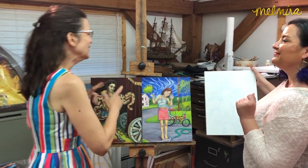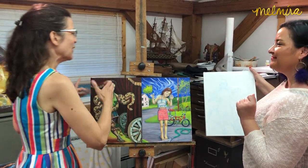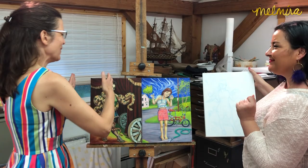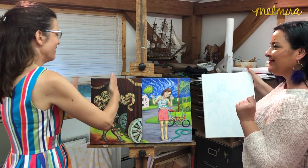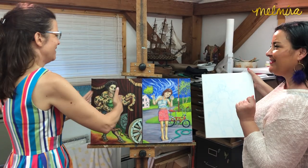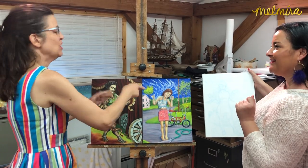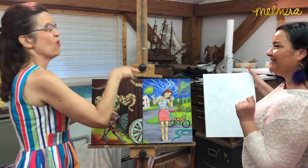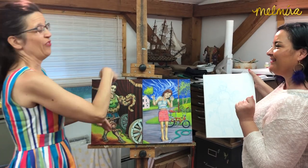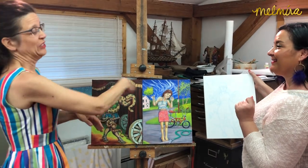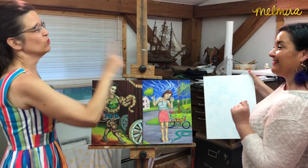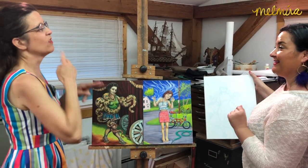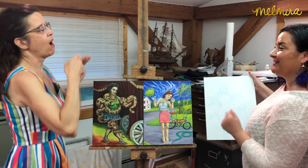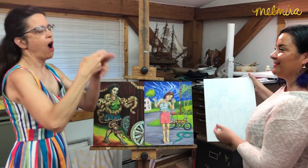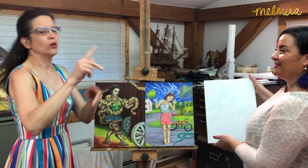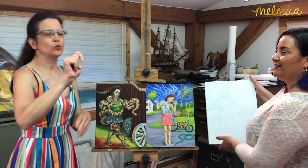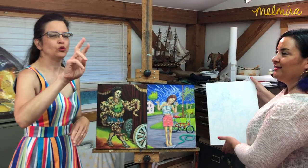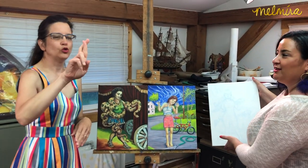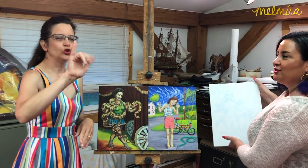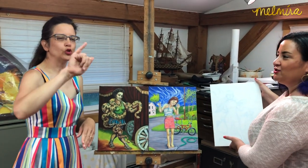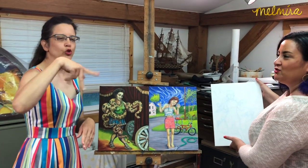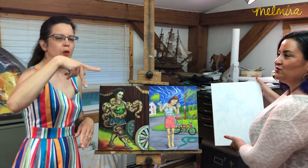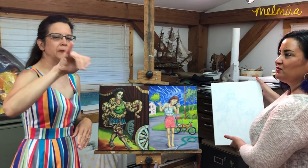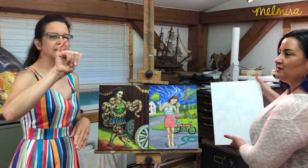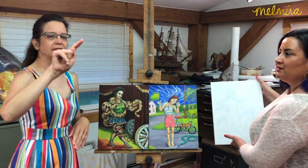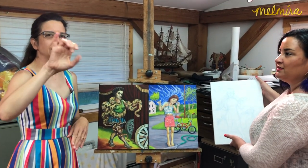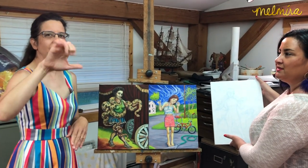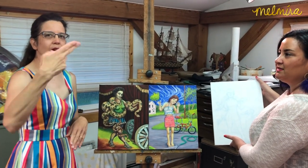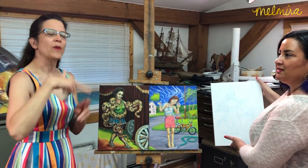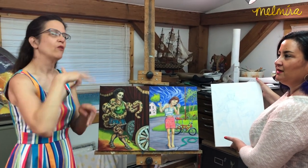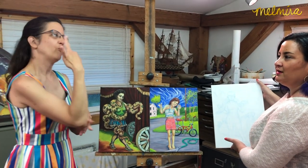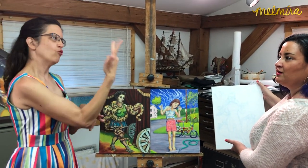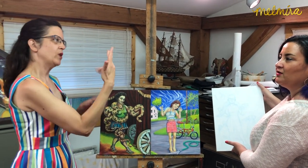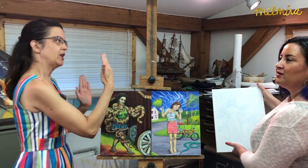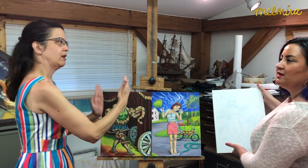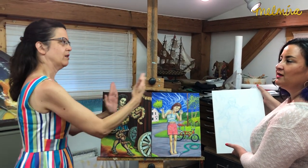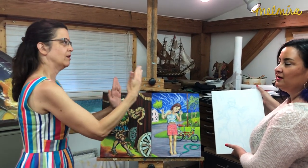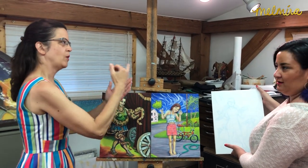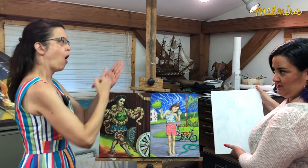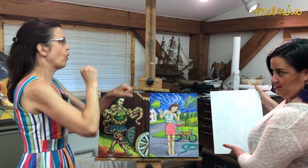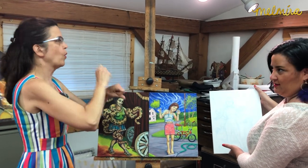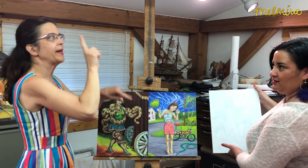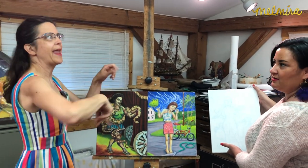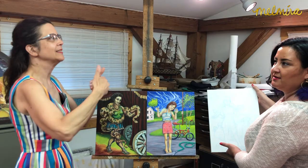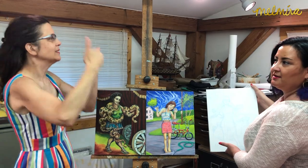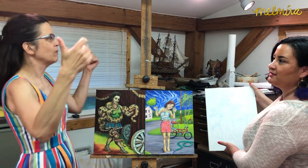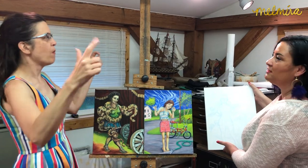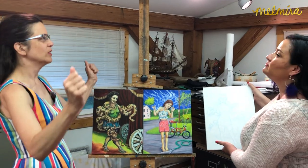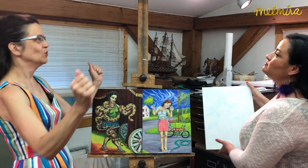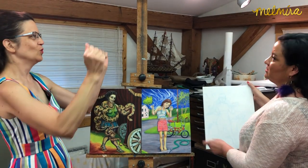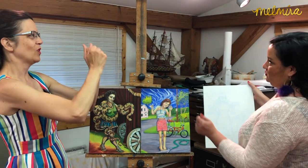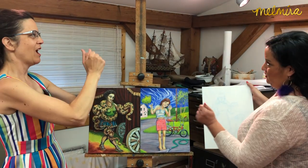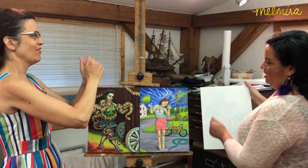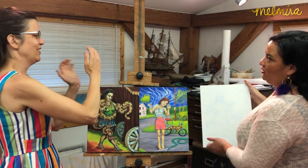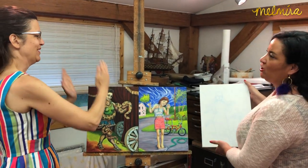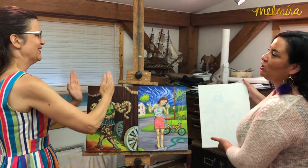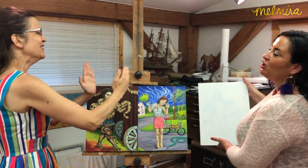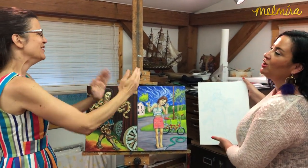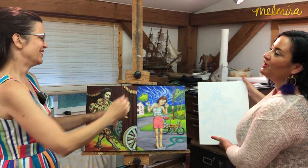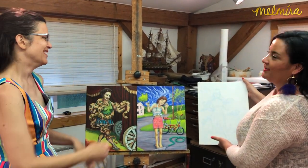They're called triptych. It means a picture on three panels, and they must be displayed together.